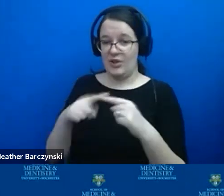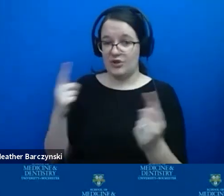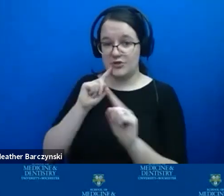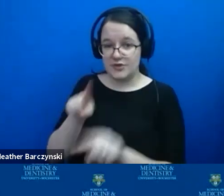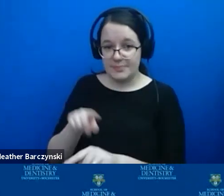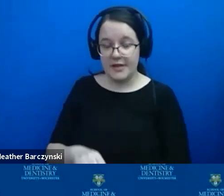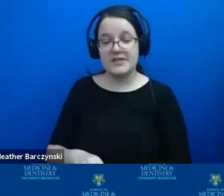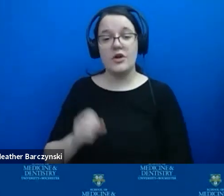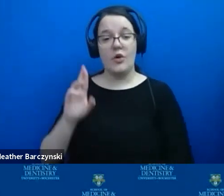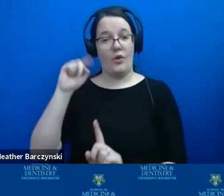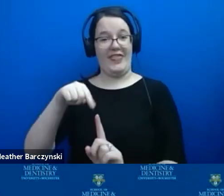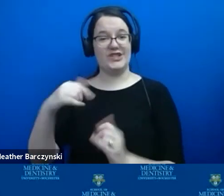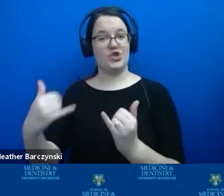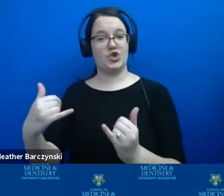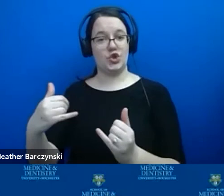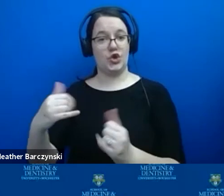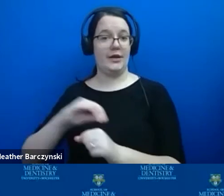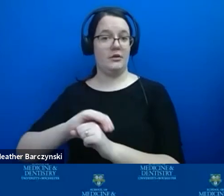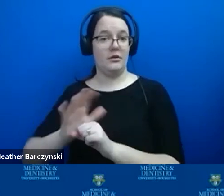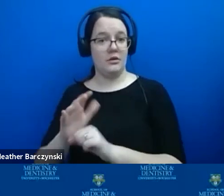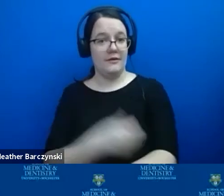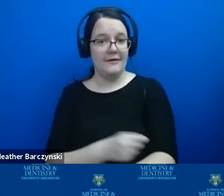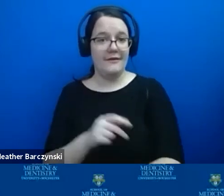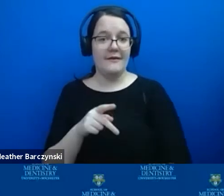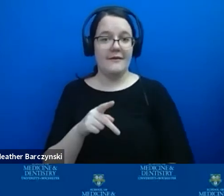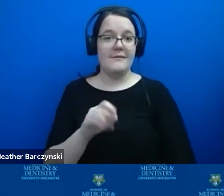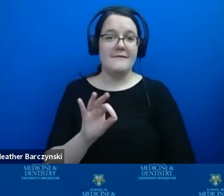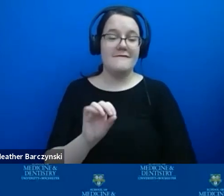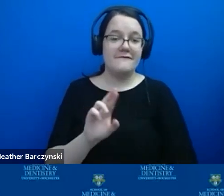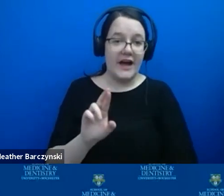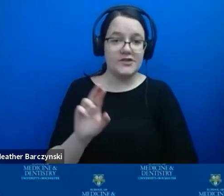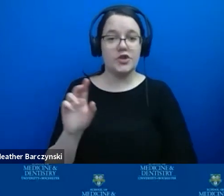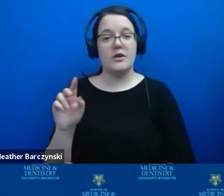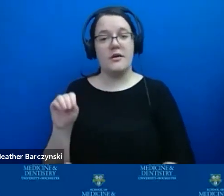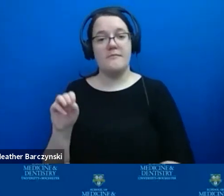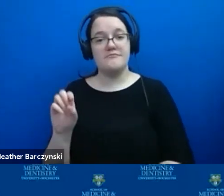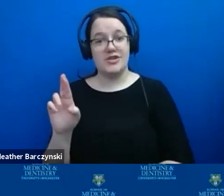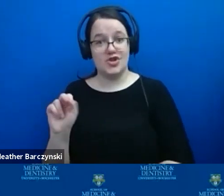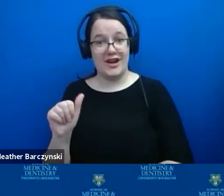this vaccine the pfizer or the moderna not to get the second dose but if you're someone who just